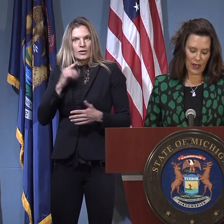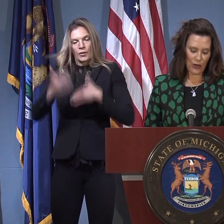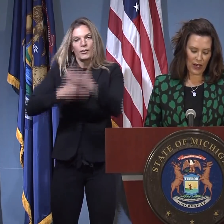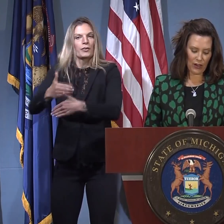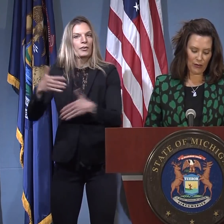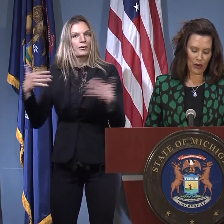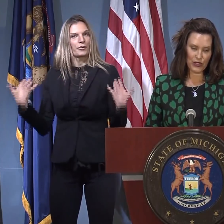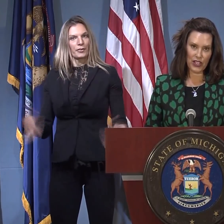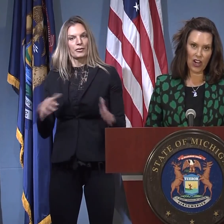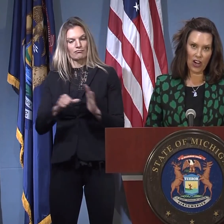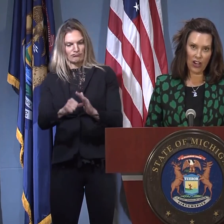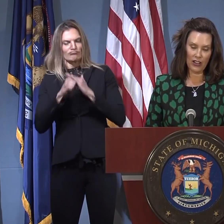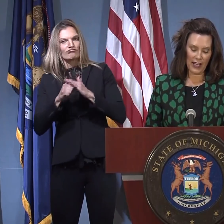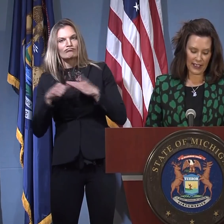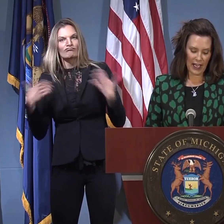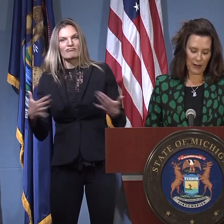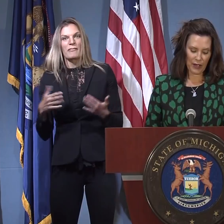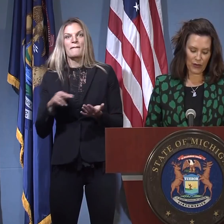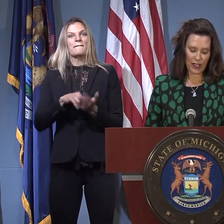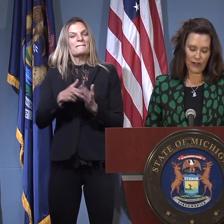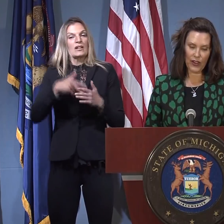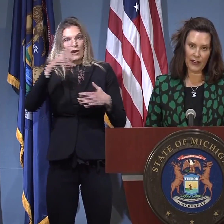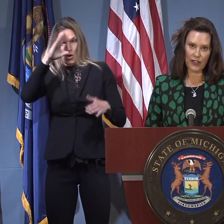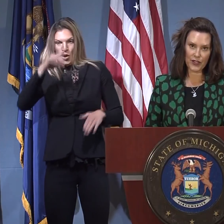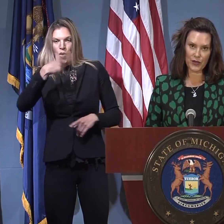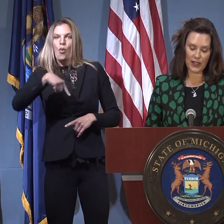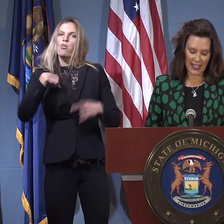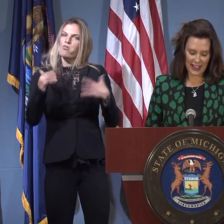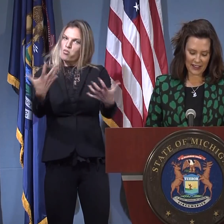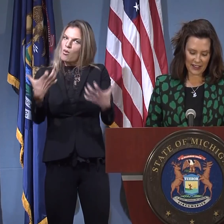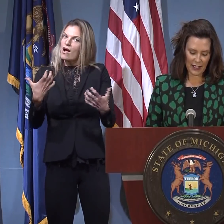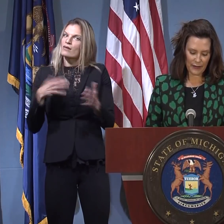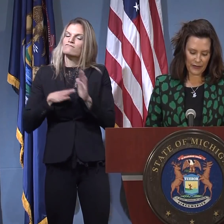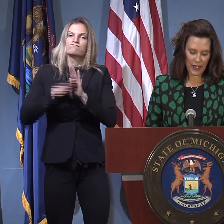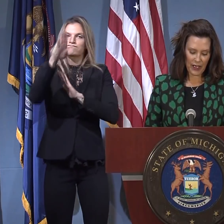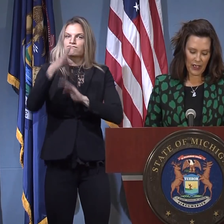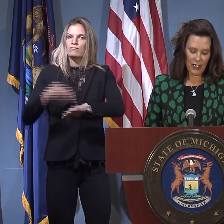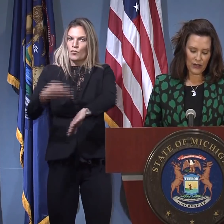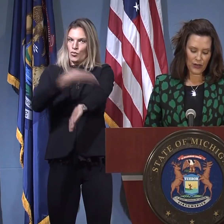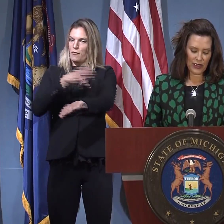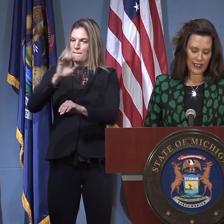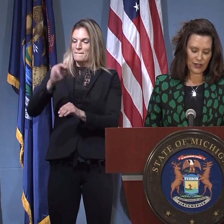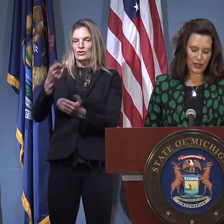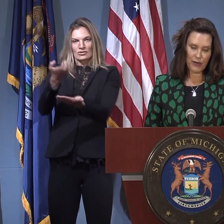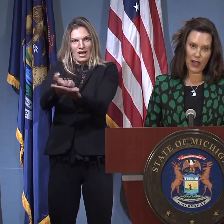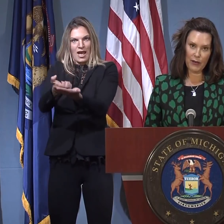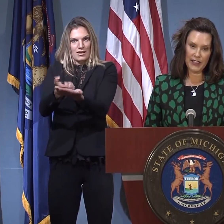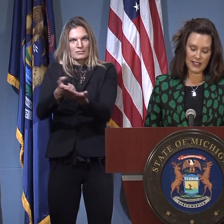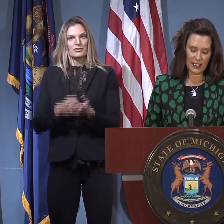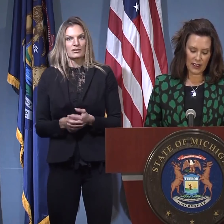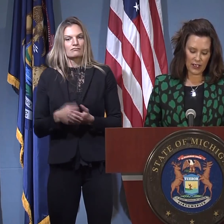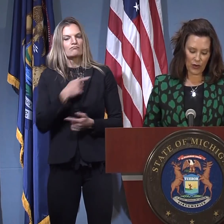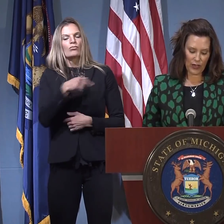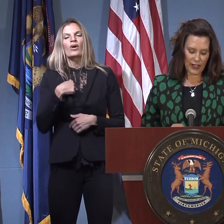PROGRAMS ACCEPTING APPLICATIONS FOU. THIS IS THE URGENCY AND THE KNOW HOW THAT WE ARE APPROACHING ALL ECONOMIC RECOVERY EFFORTS WITHIN